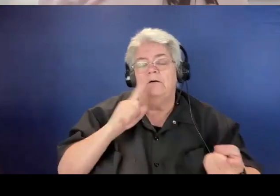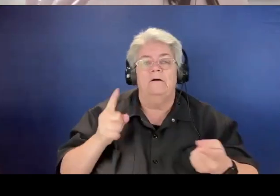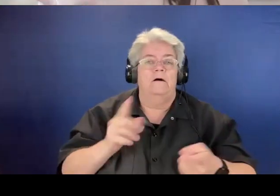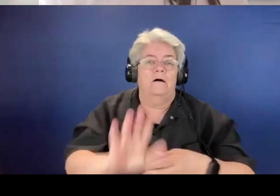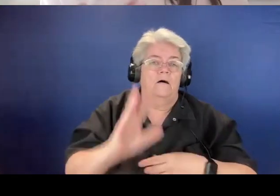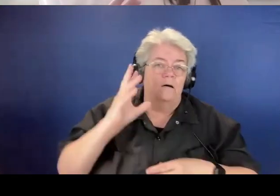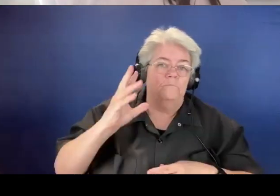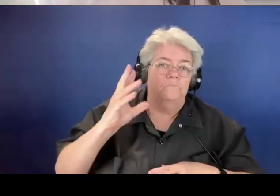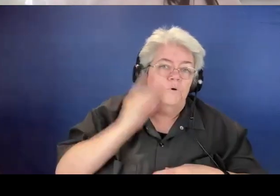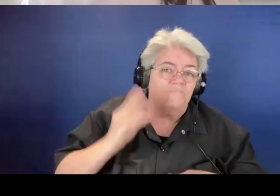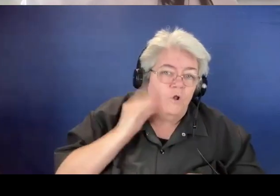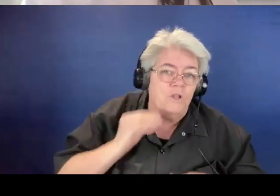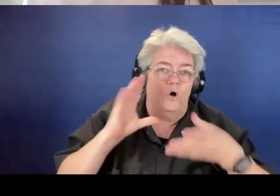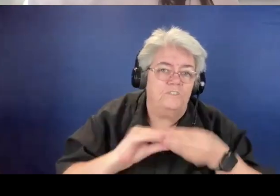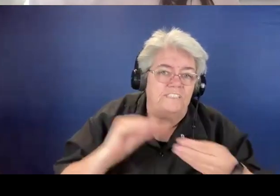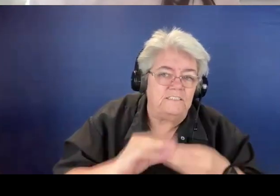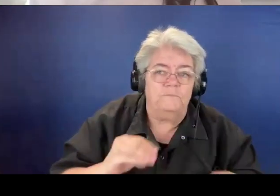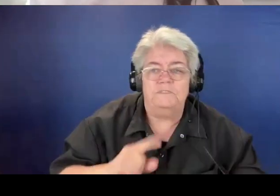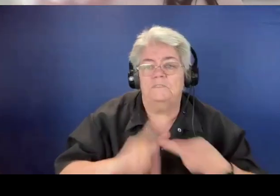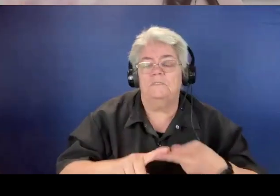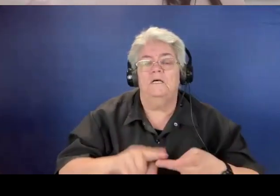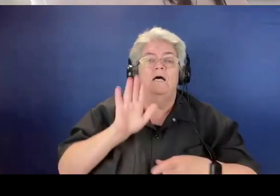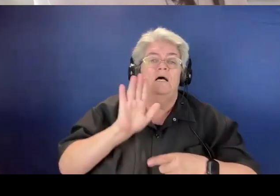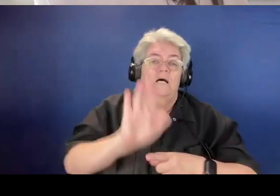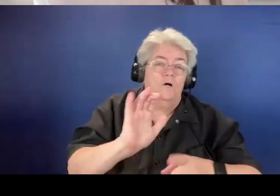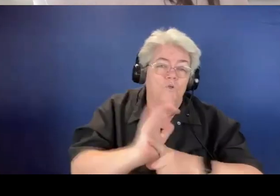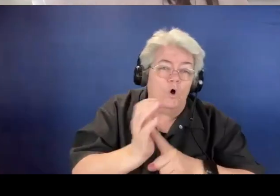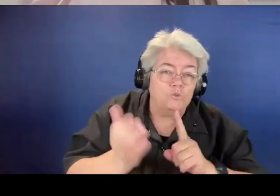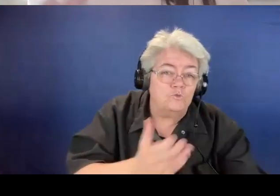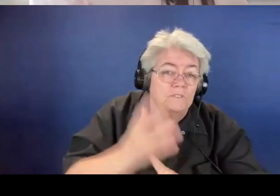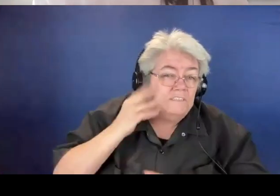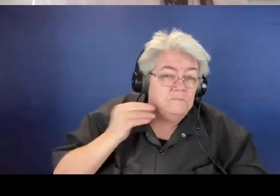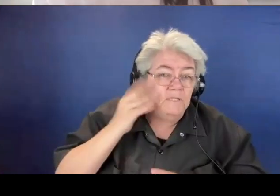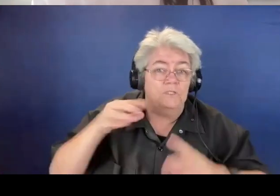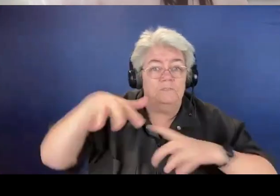assessments and ethnographic assessments are additional approaches to obtain